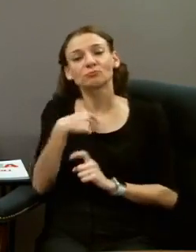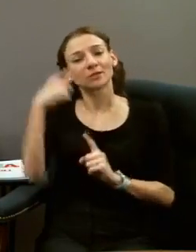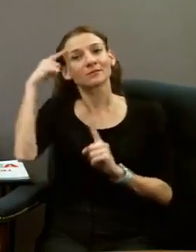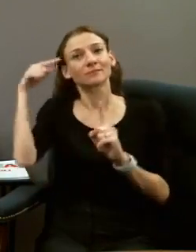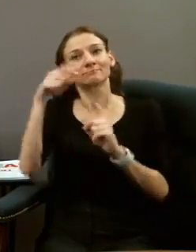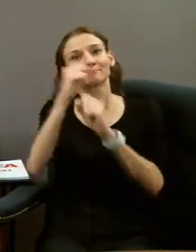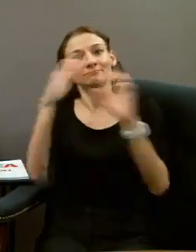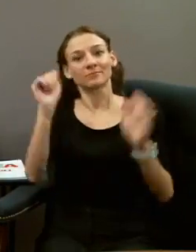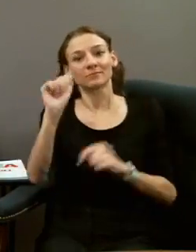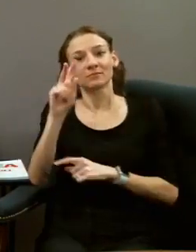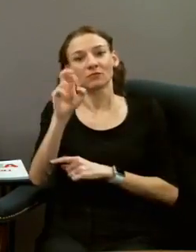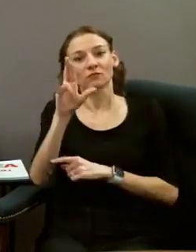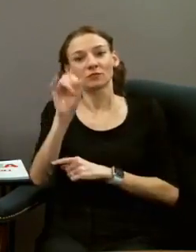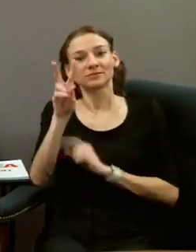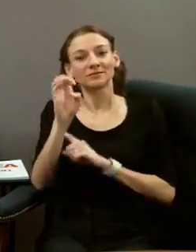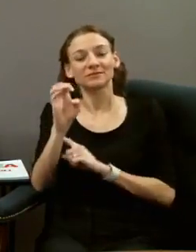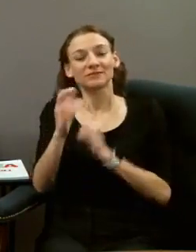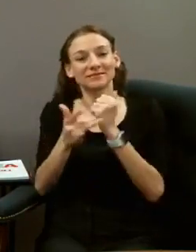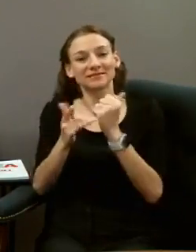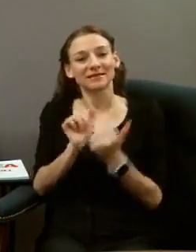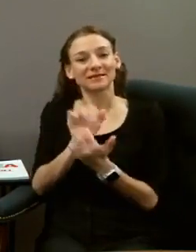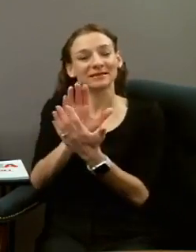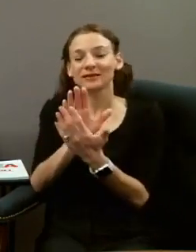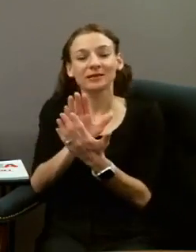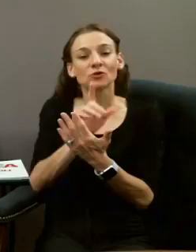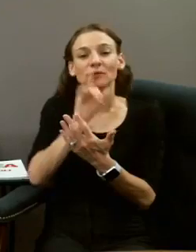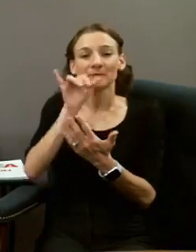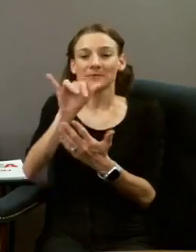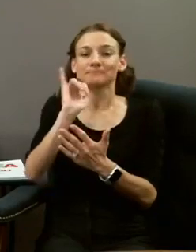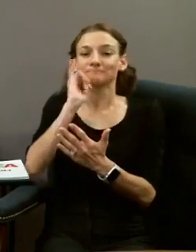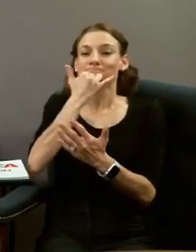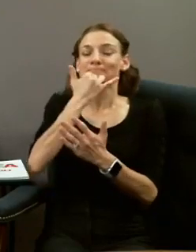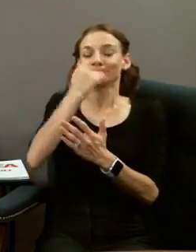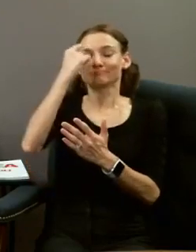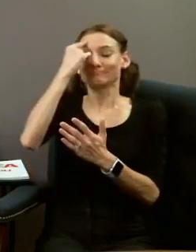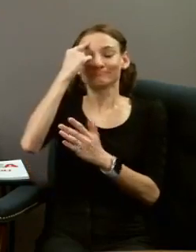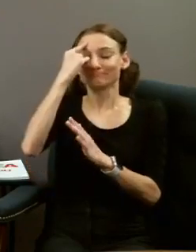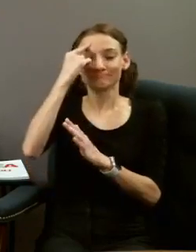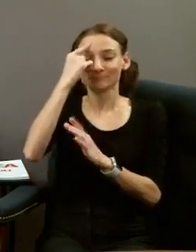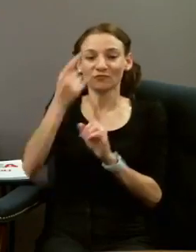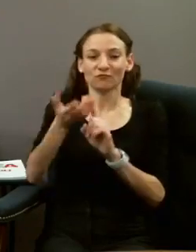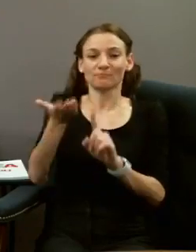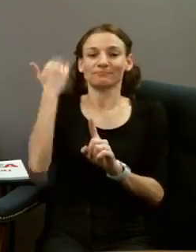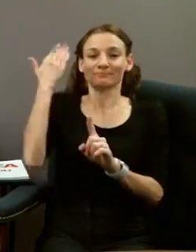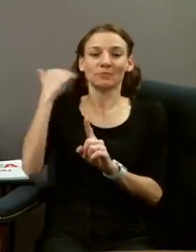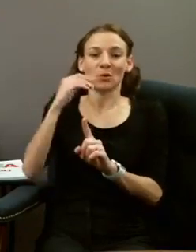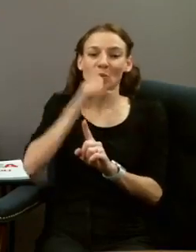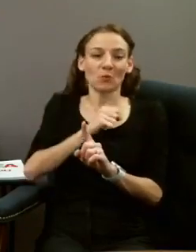as a really misguided approach to changing someone's behavior. From a policy standpoint,